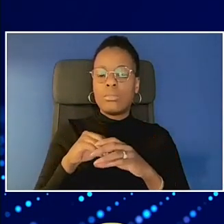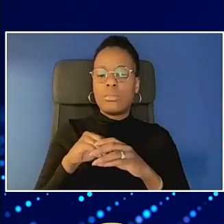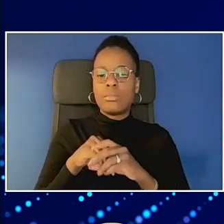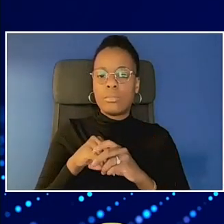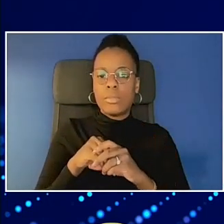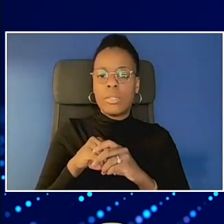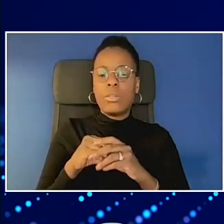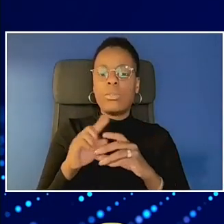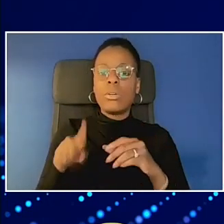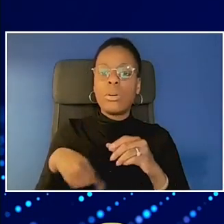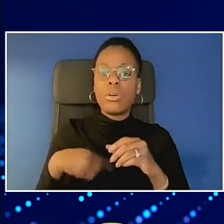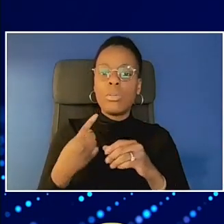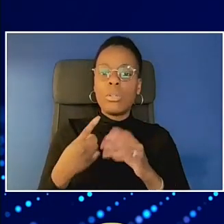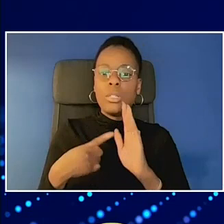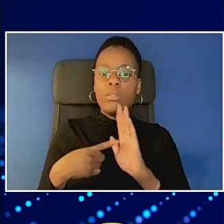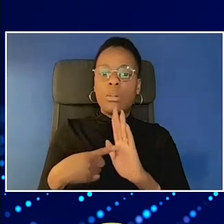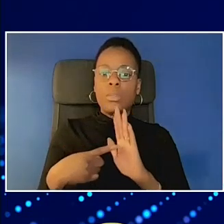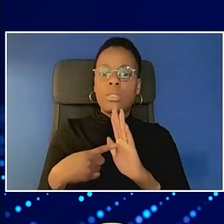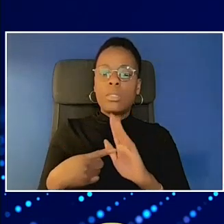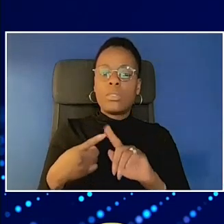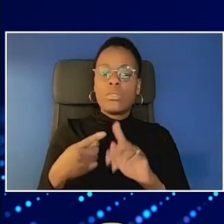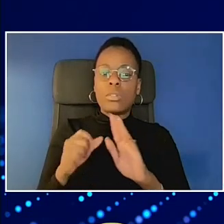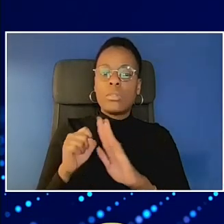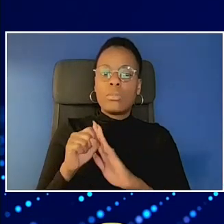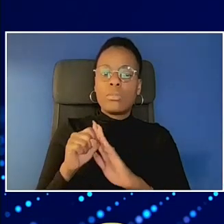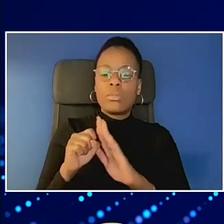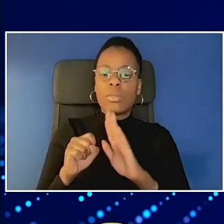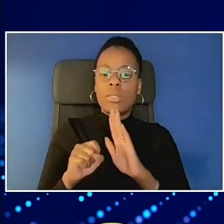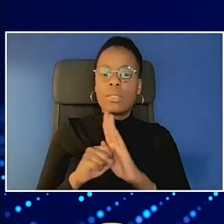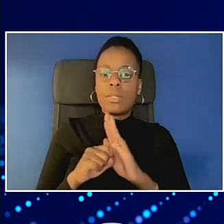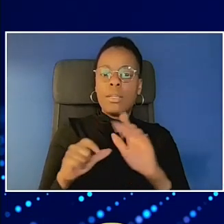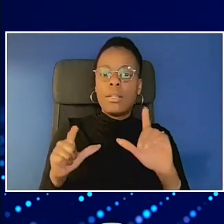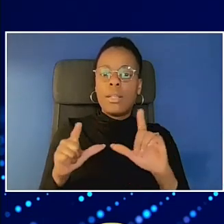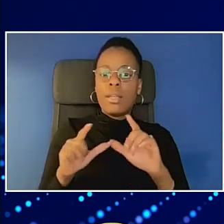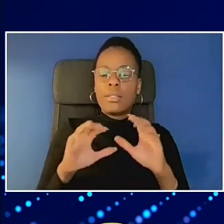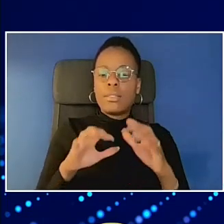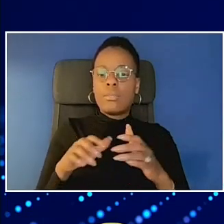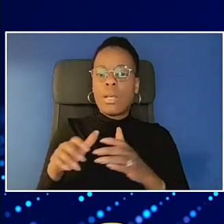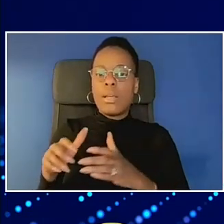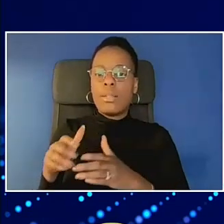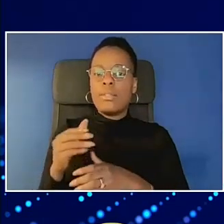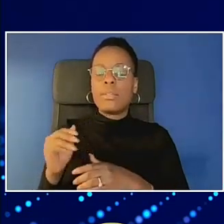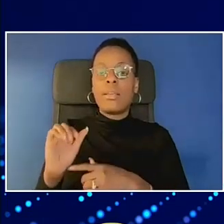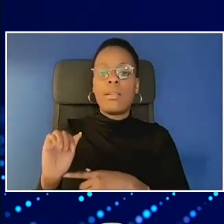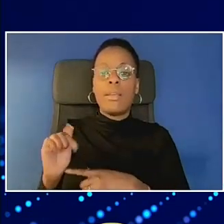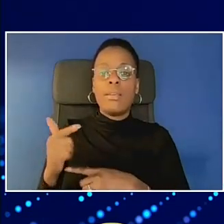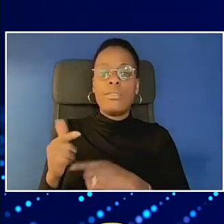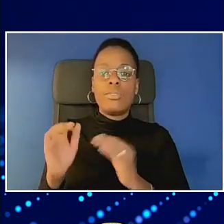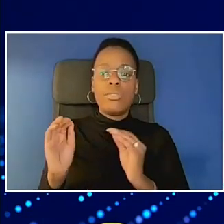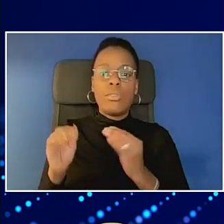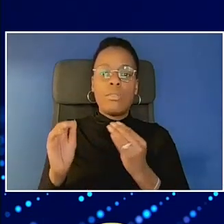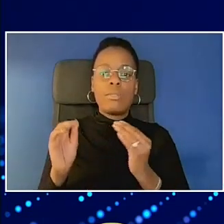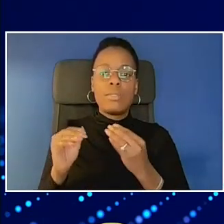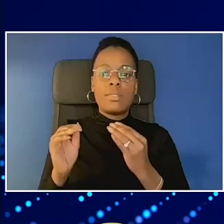from state regulatory and licensing bodies, enforcement agencies, and attorneys general offices to be a middle